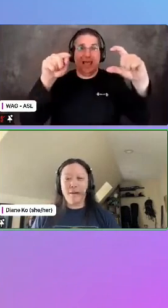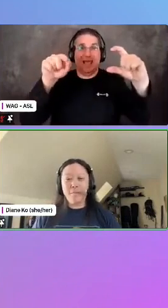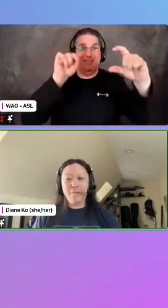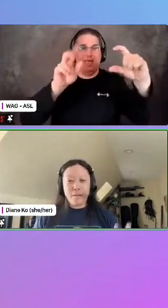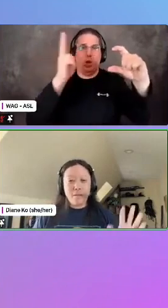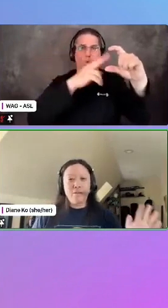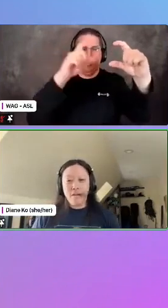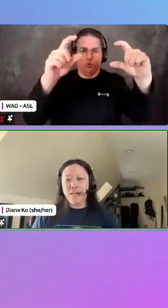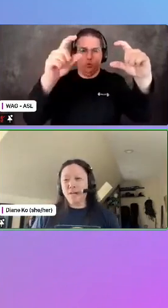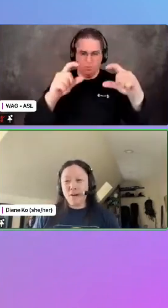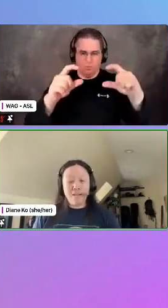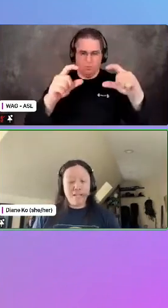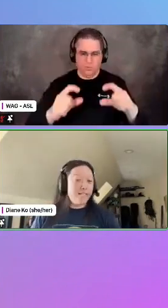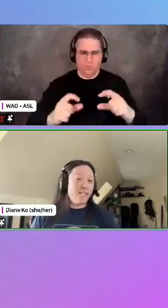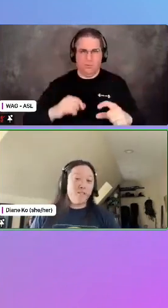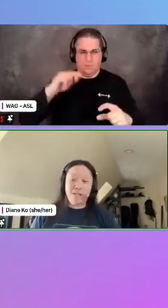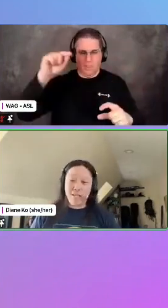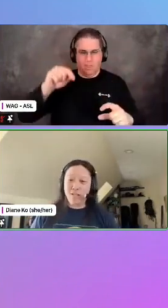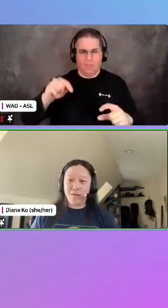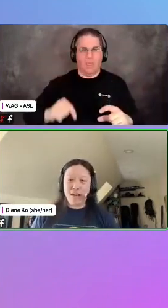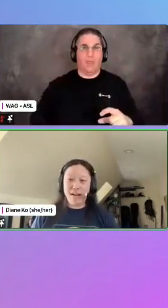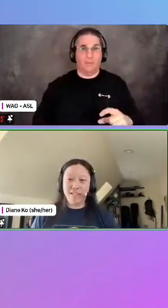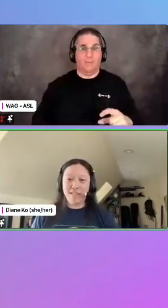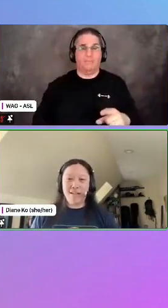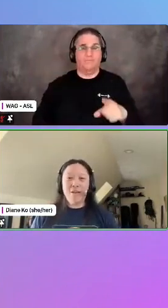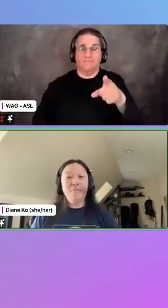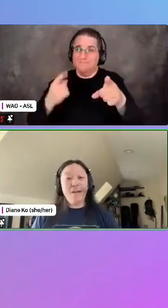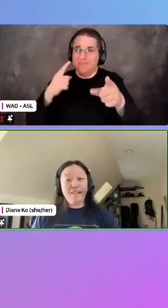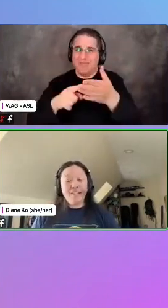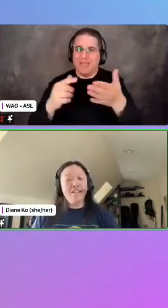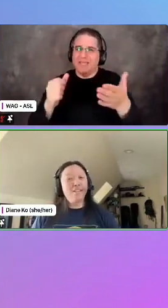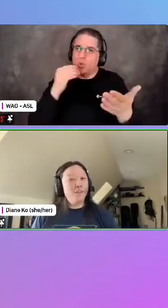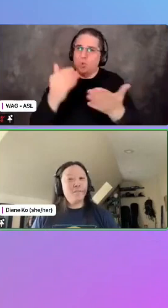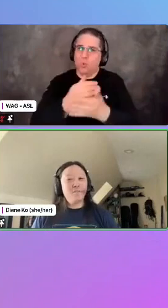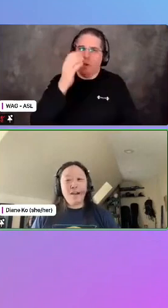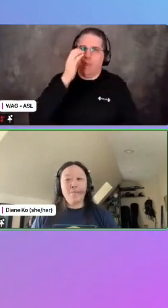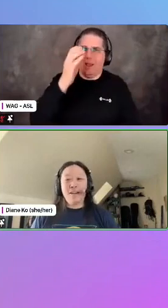short answer is and inclusive yes. OK so cool. done we Talk